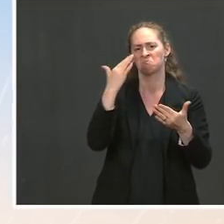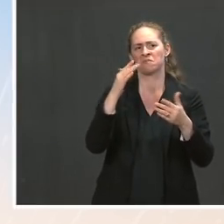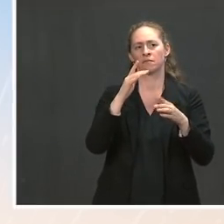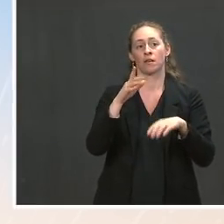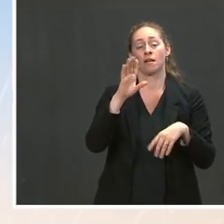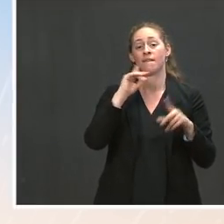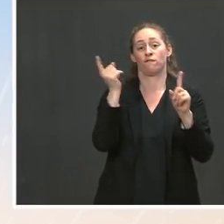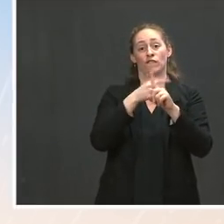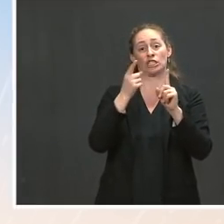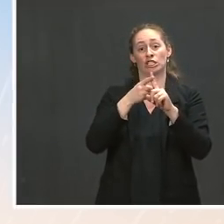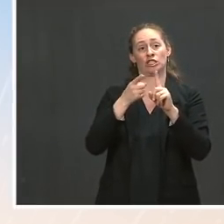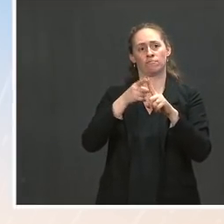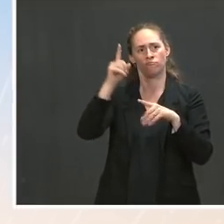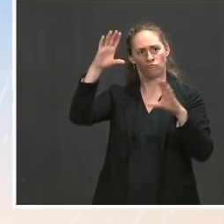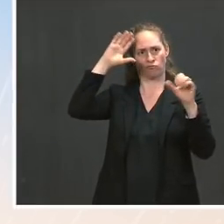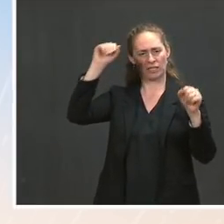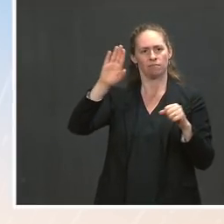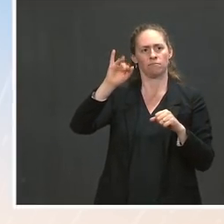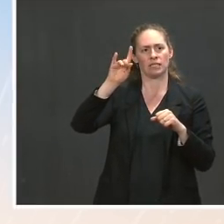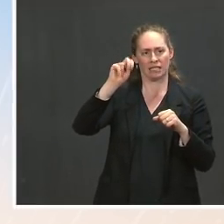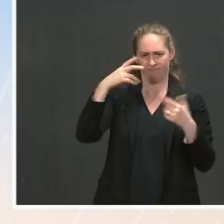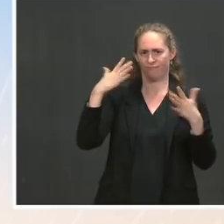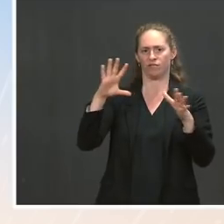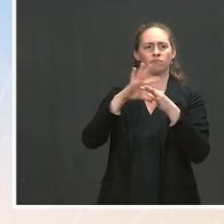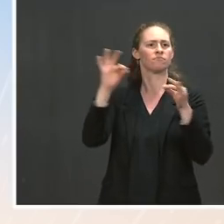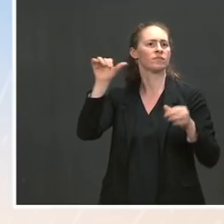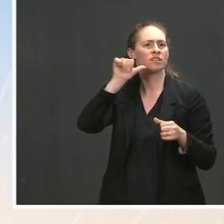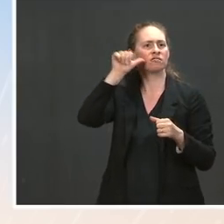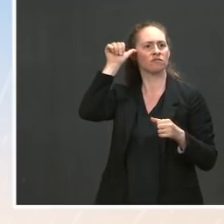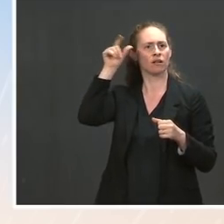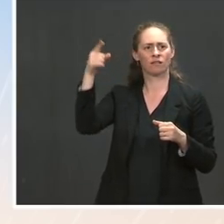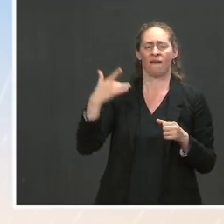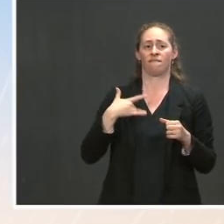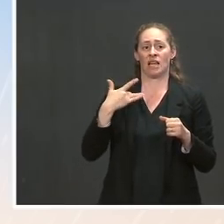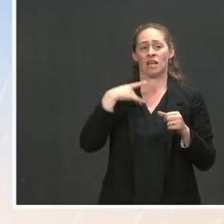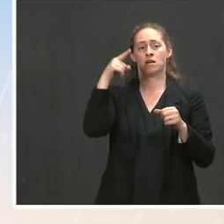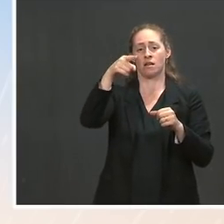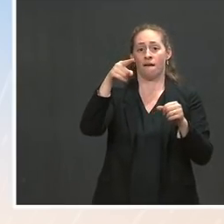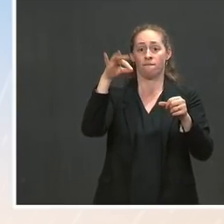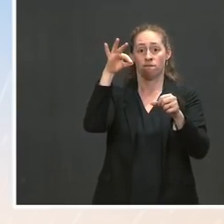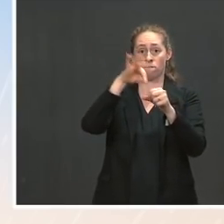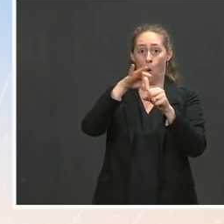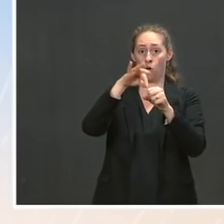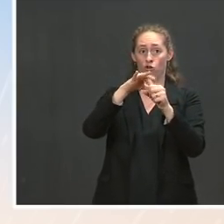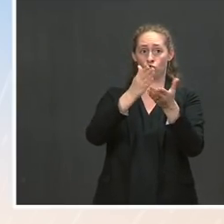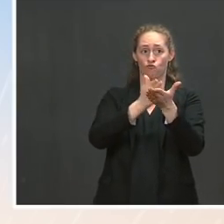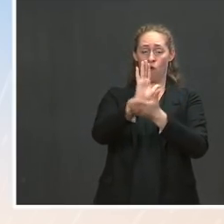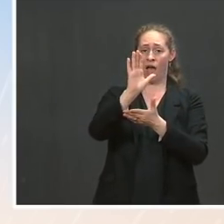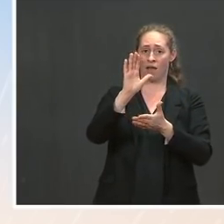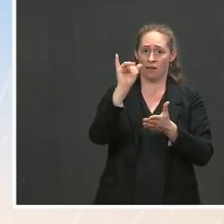he feels that voting rights or pushing back on voting rights,